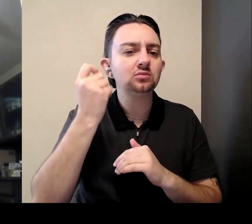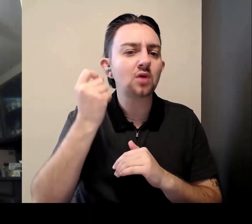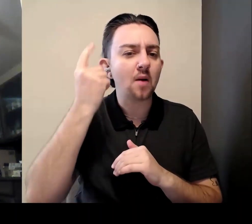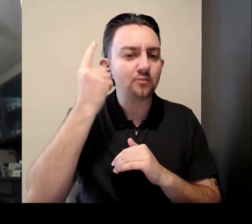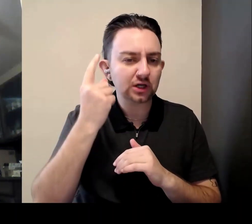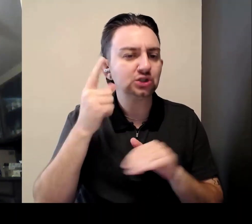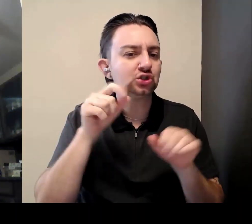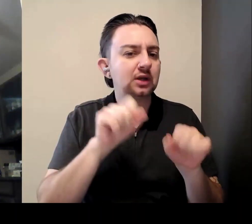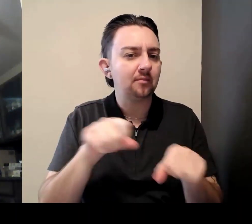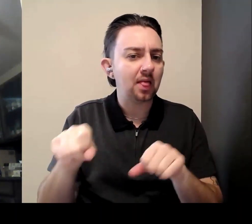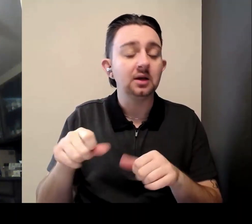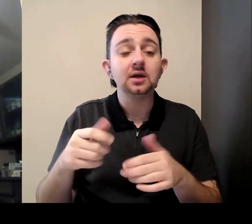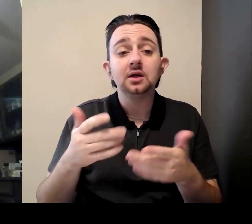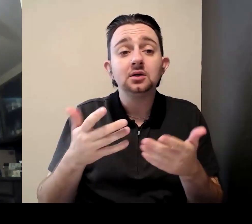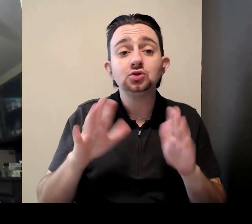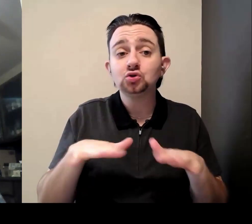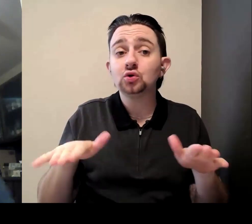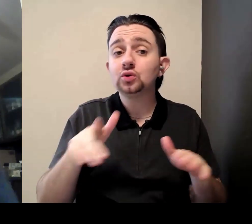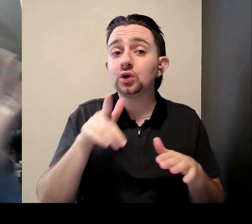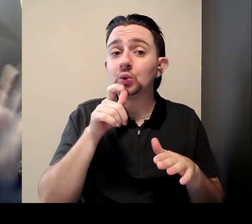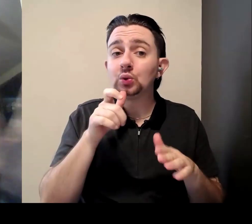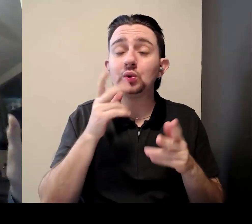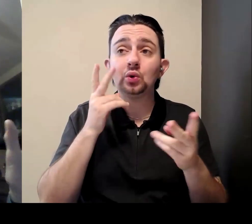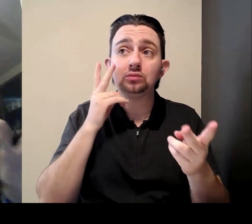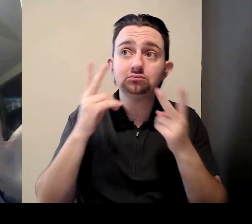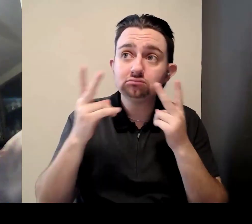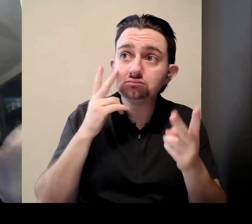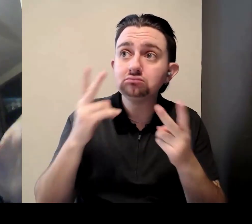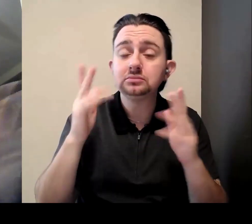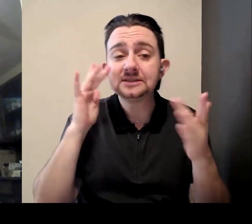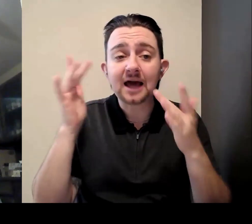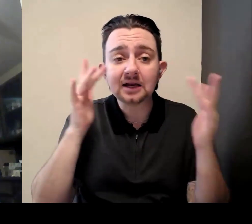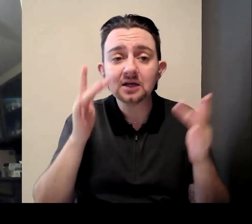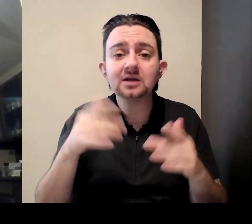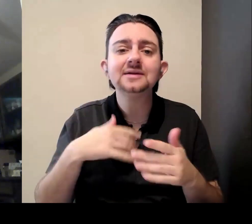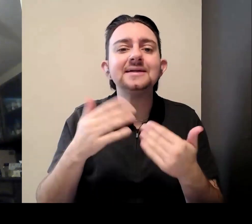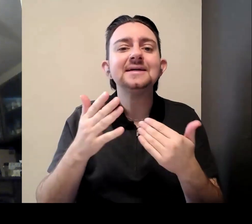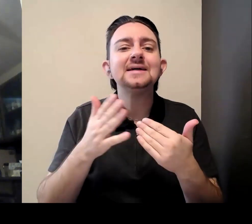Sighted children, it's easy to share joint attention with them.